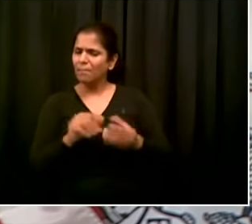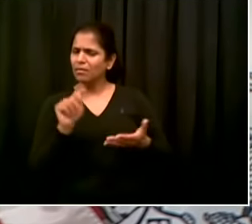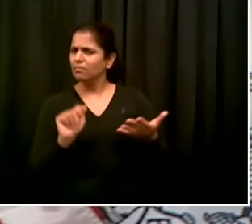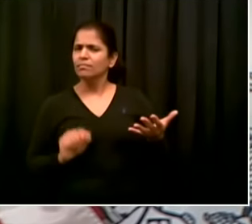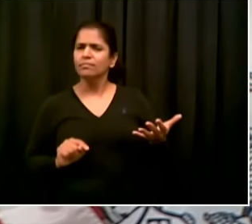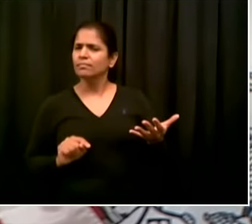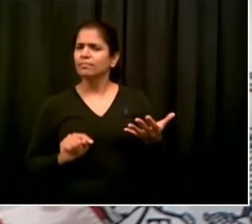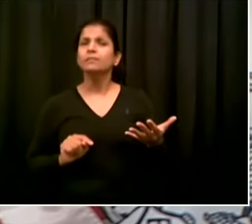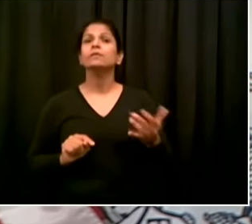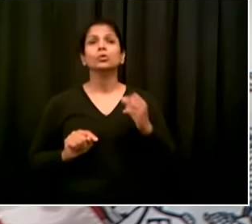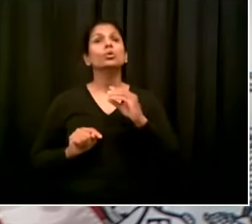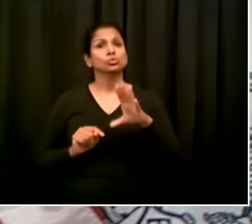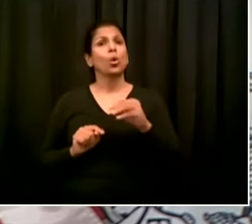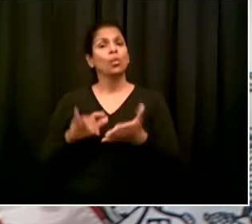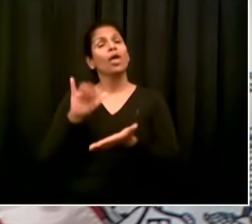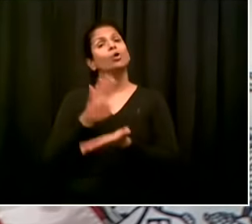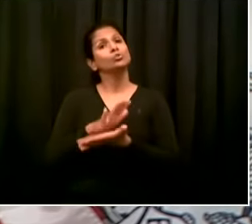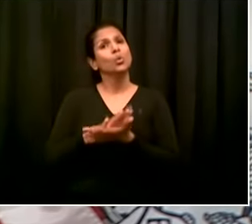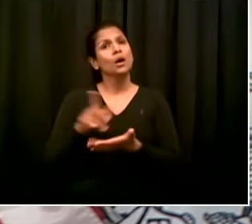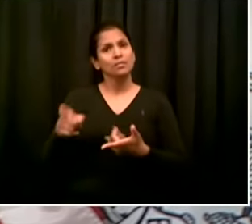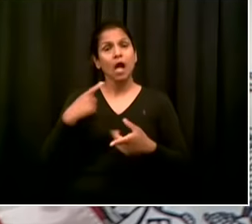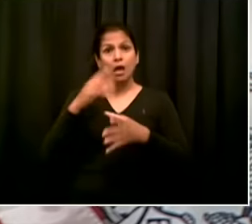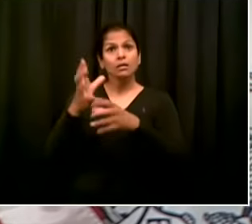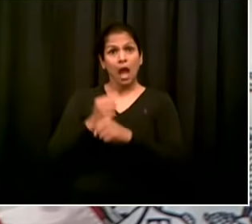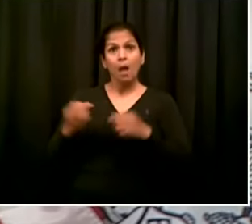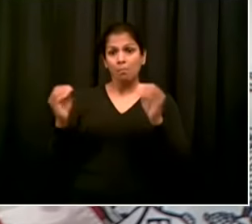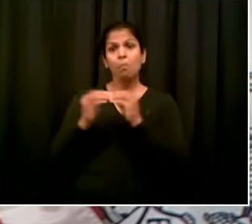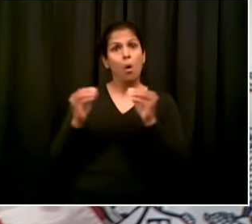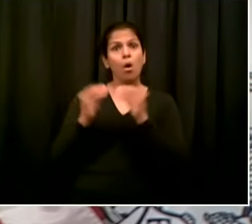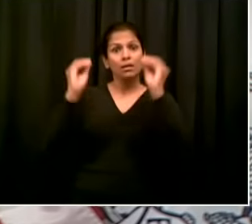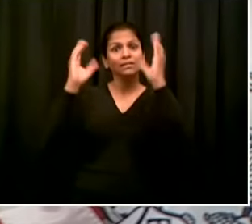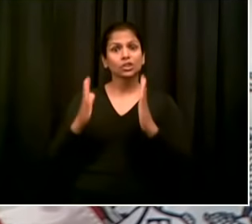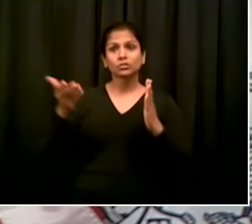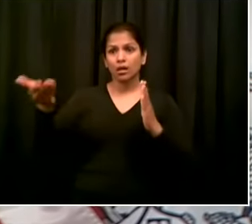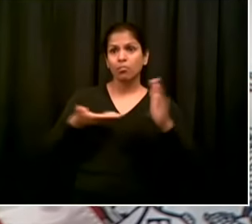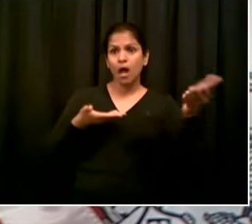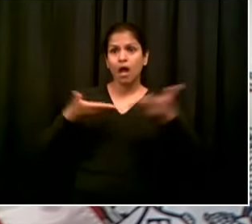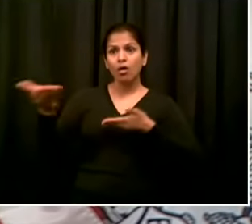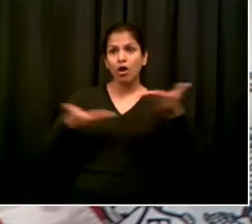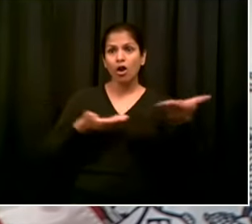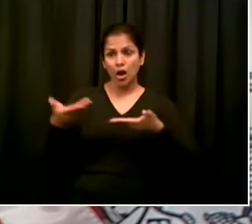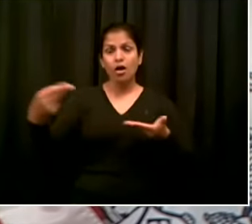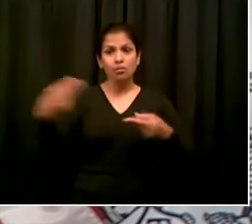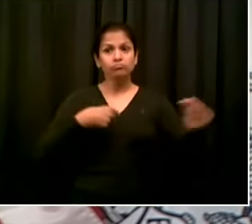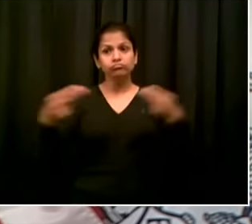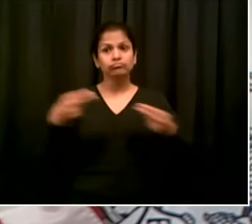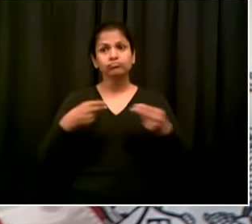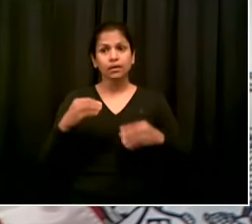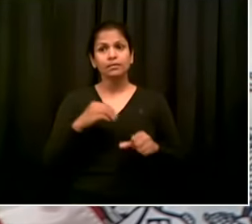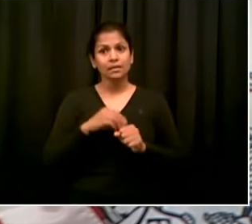QUESTION AND THEN YOU HAVE A FOLLOW-UP. FIRST OF ALL AS I SAID I WANT TO